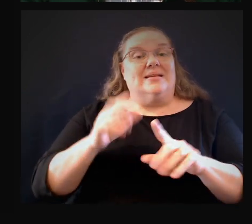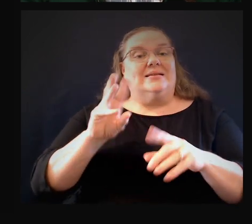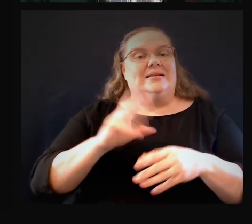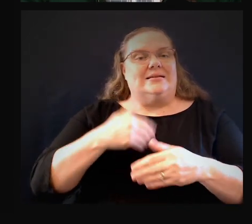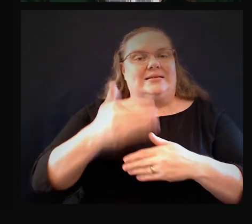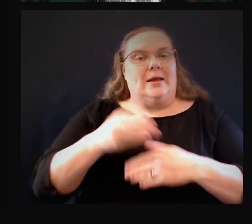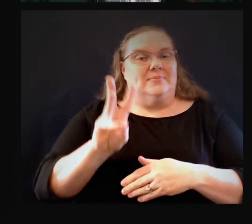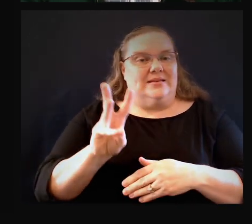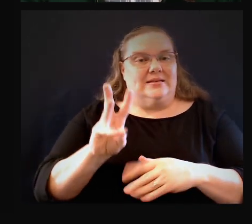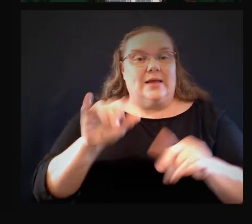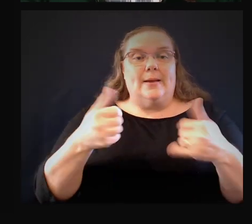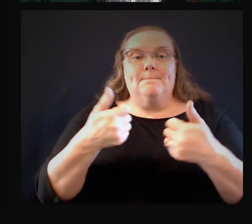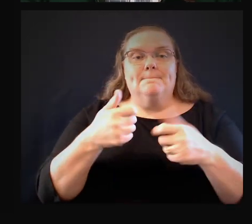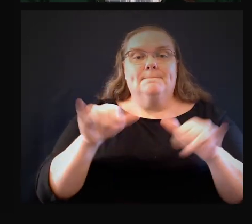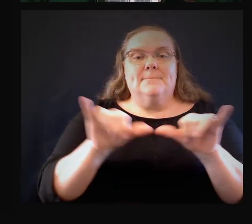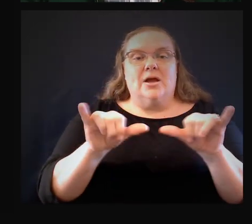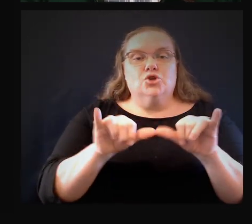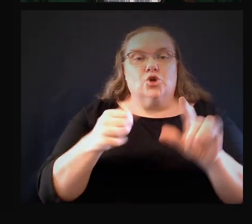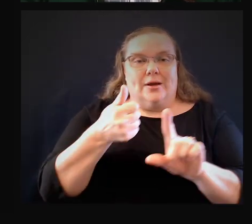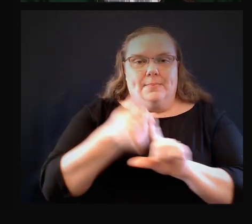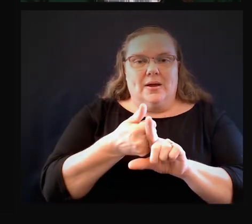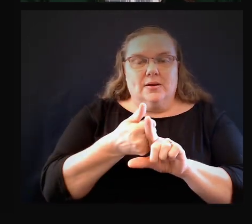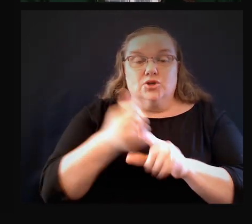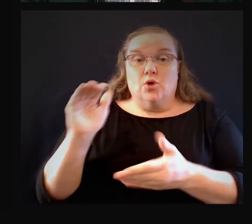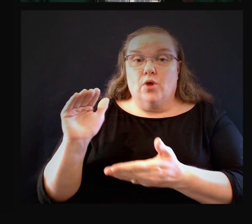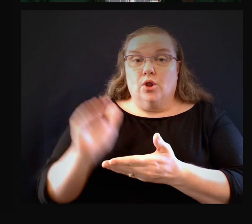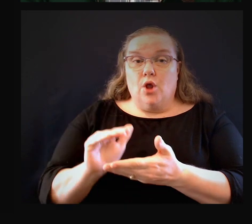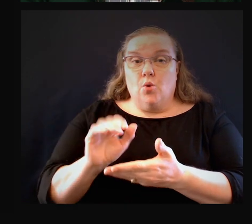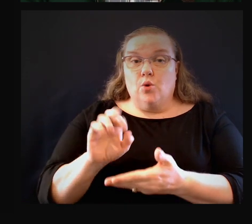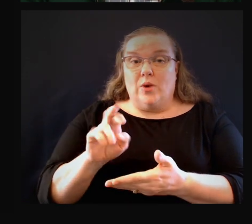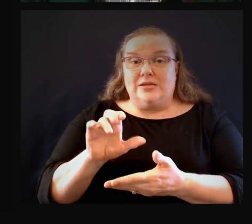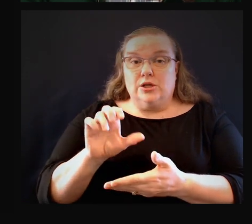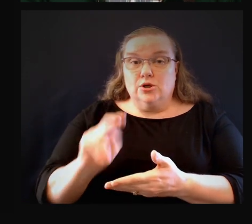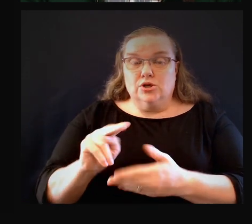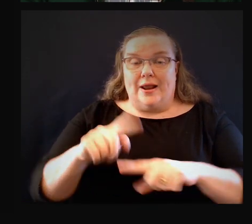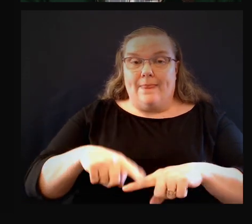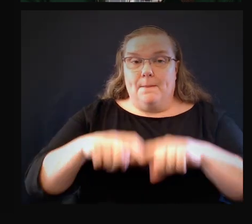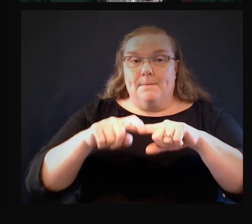The lower resolution in the pause menu significantly reduced the load on the GPU,